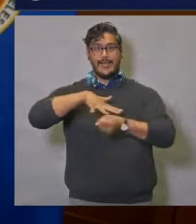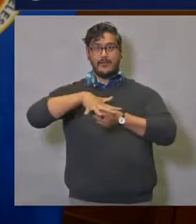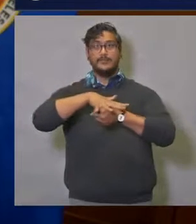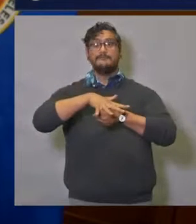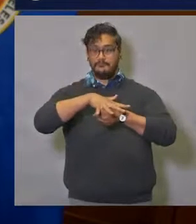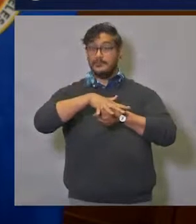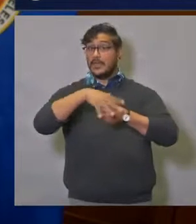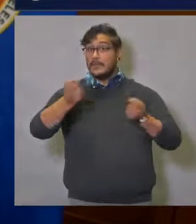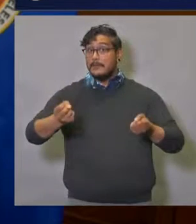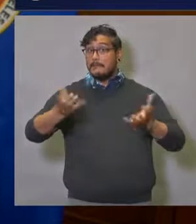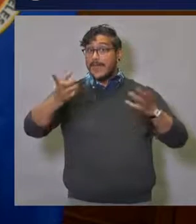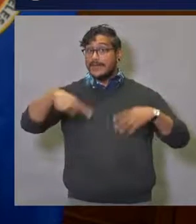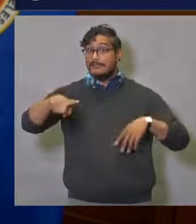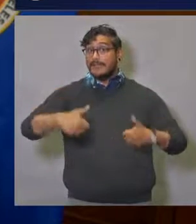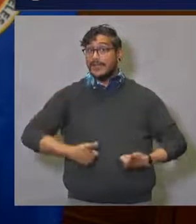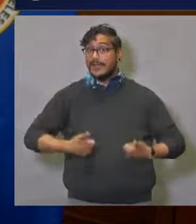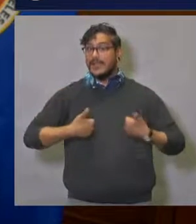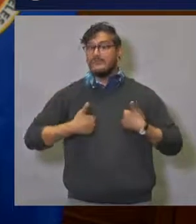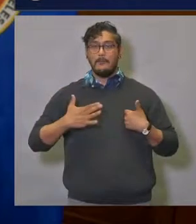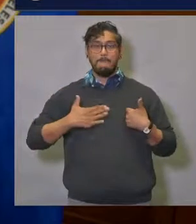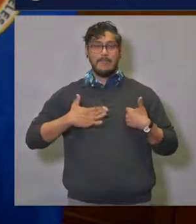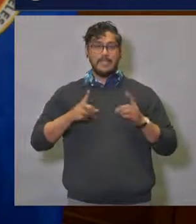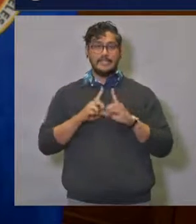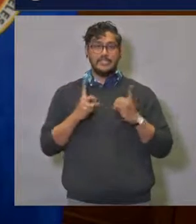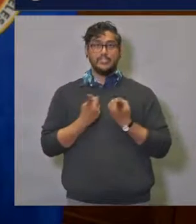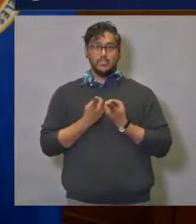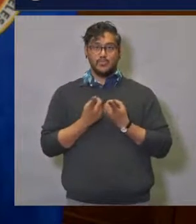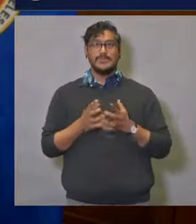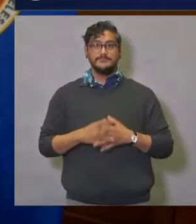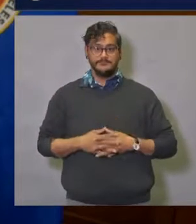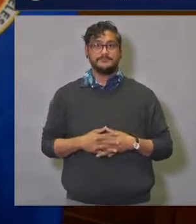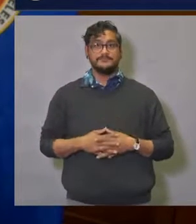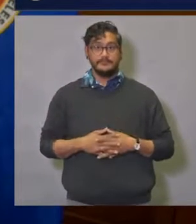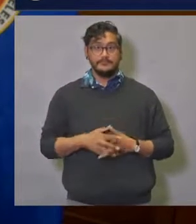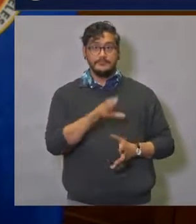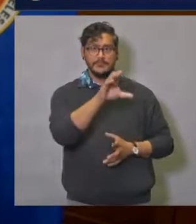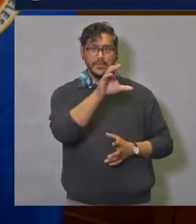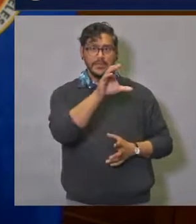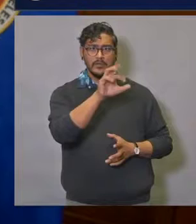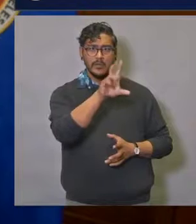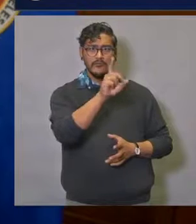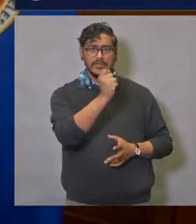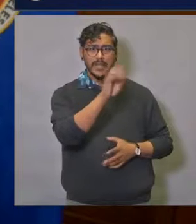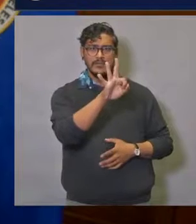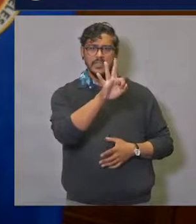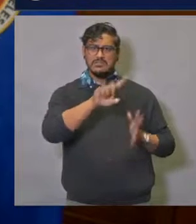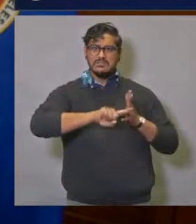DESCENT THAT RESIDE RIGHT HERE